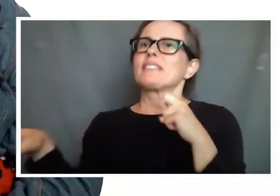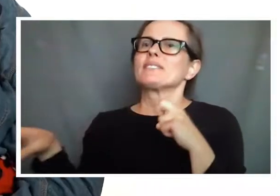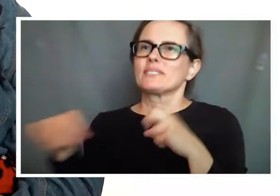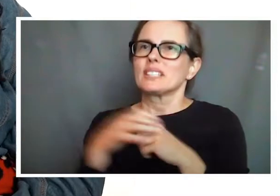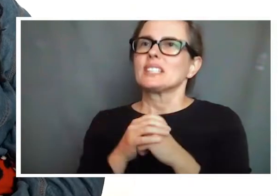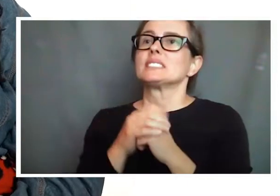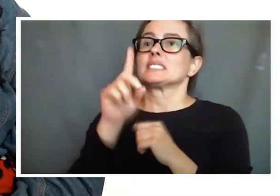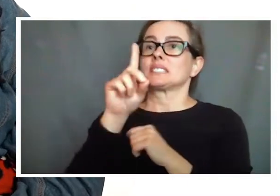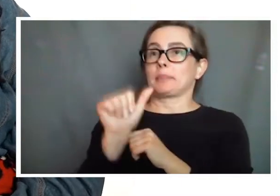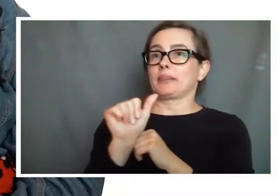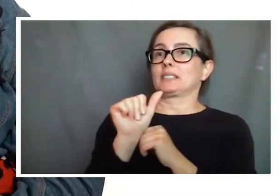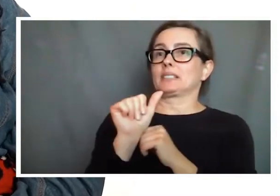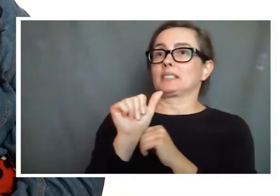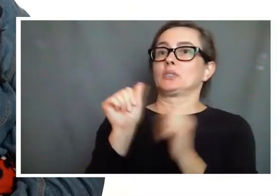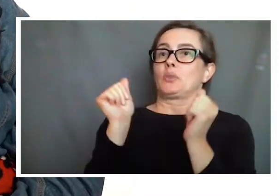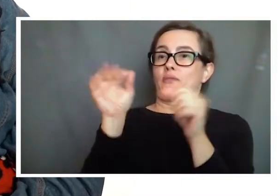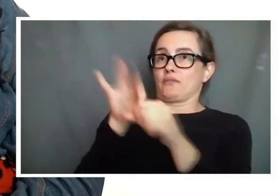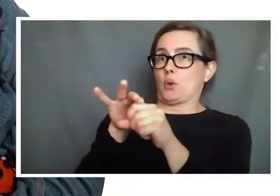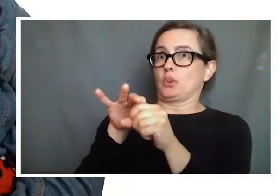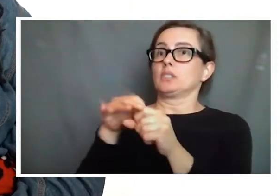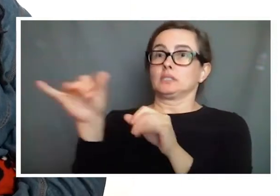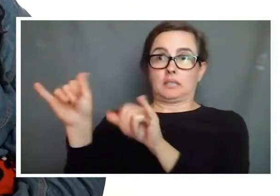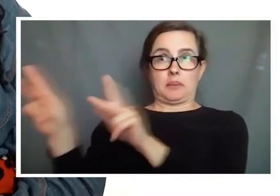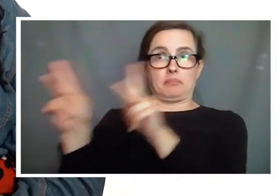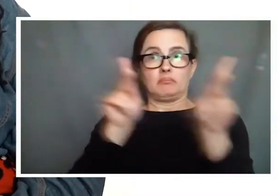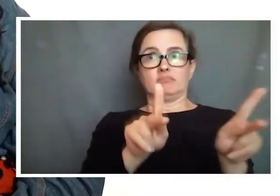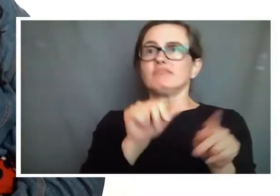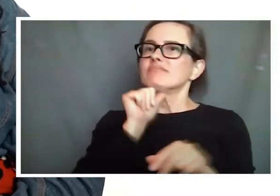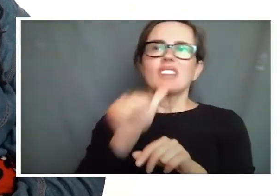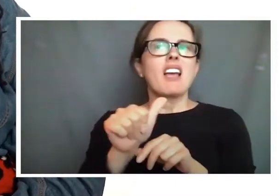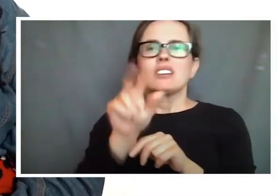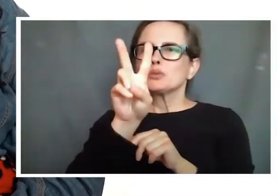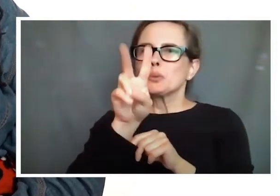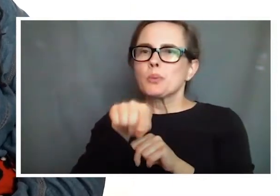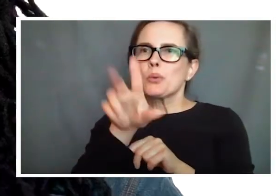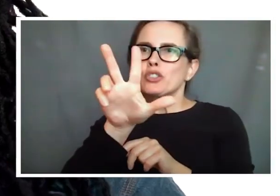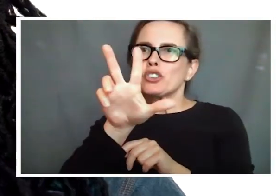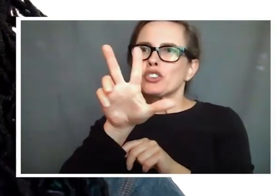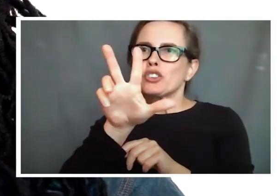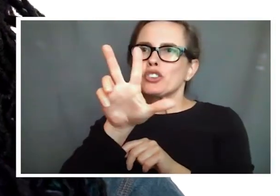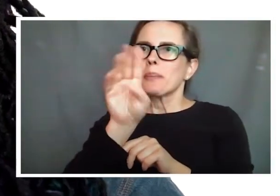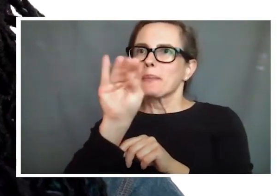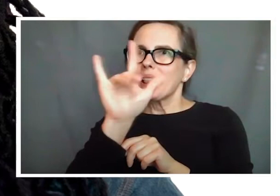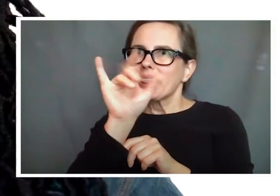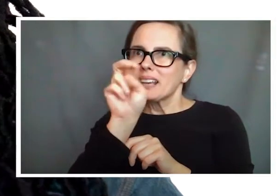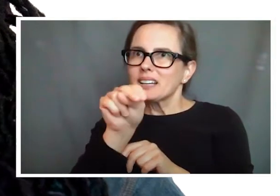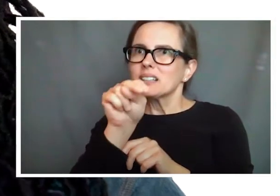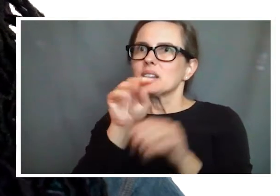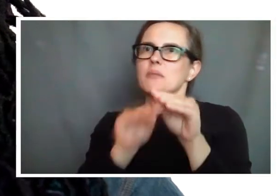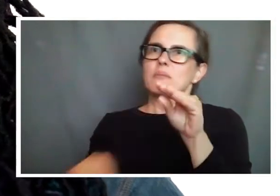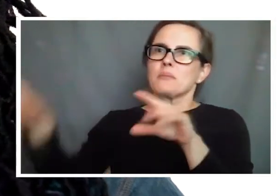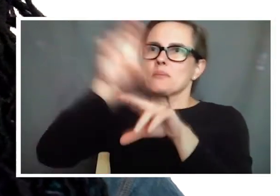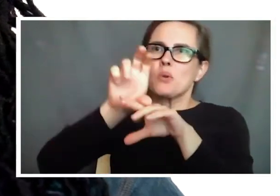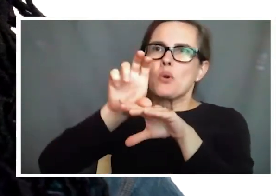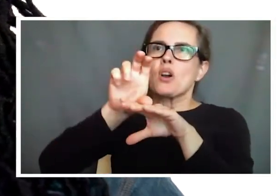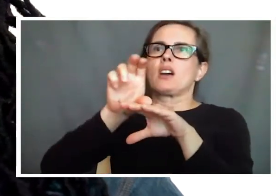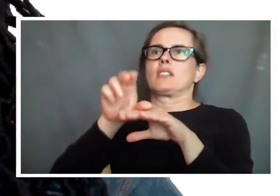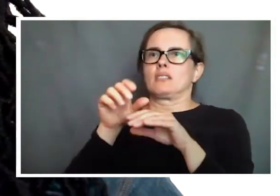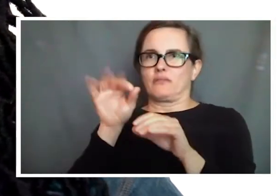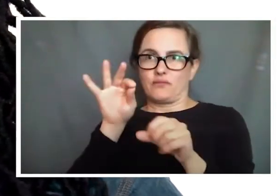for people like me and other people with disabilities, every aspect of voting is a concern. If people with disabilities voted at the same rate as those without,